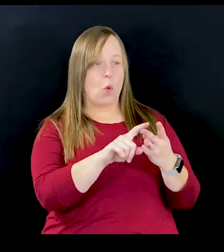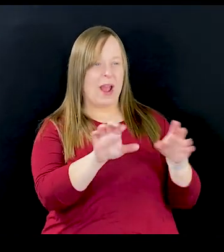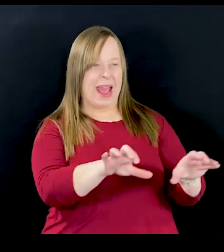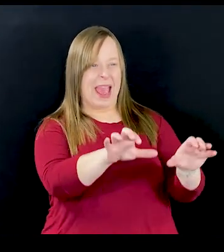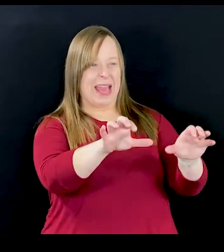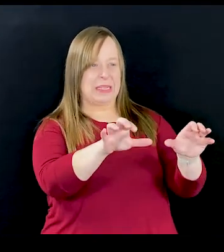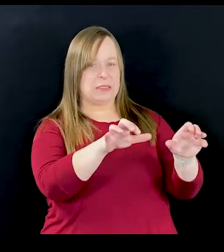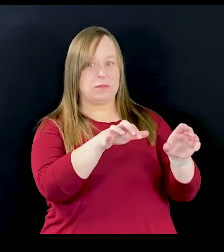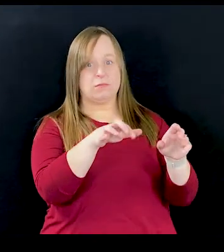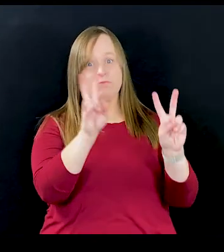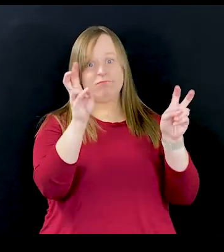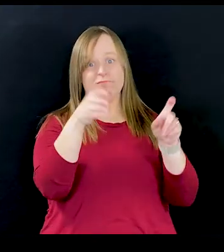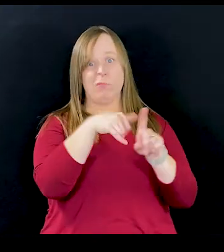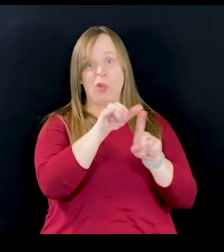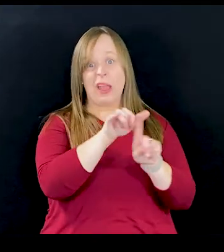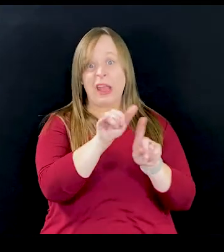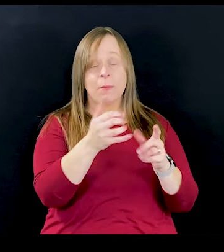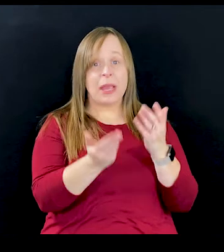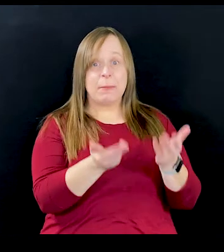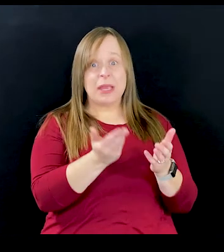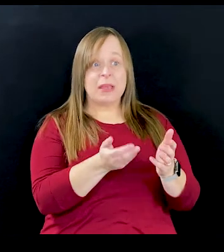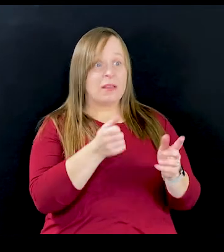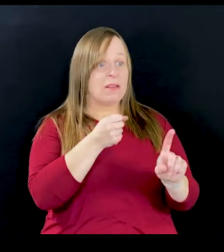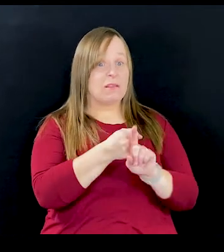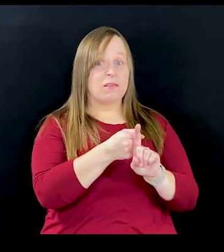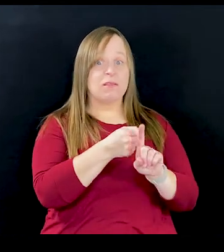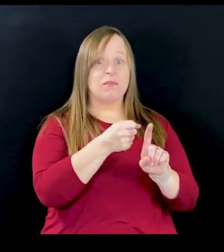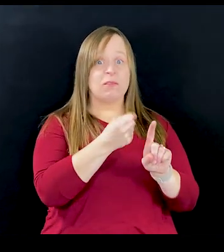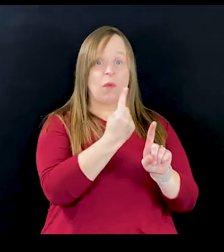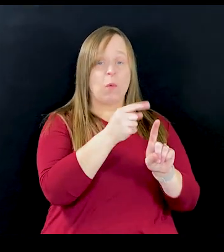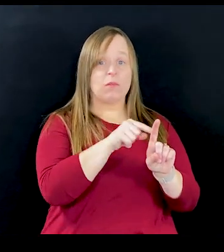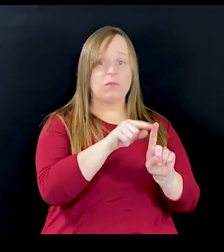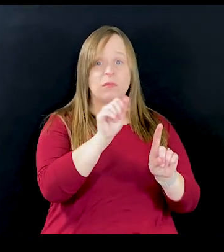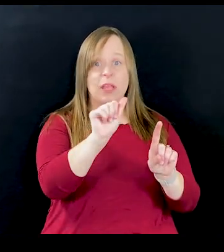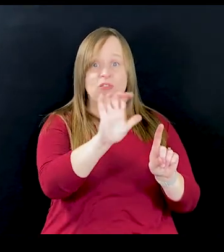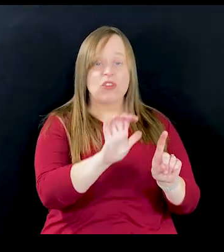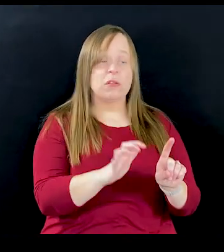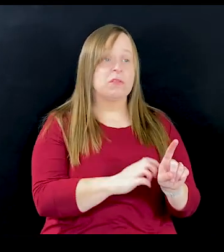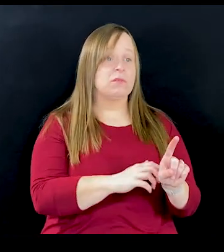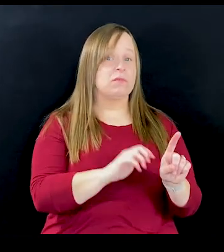an act of-- I guess what we refer to as bullying against somebody from the AAPI community.